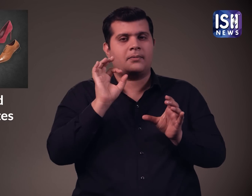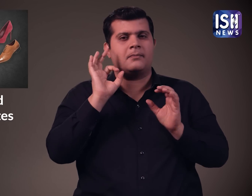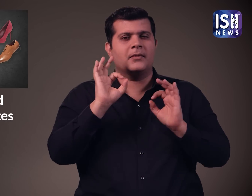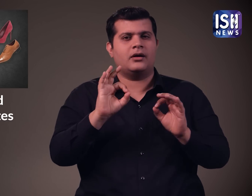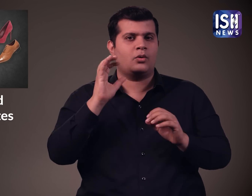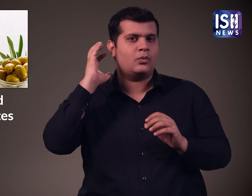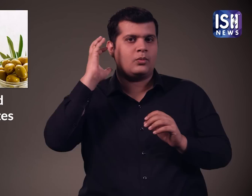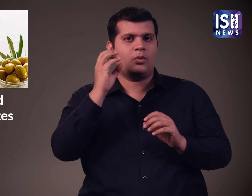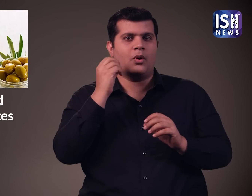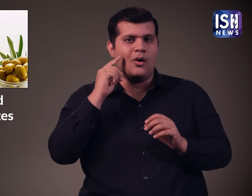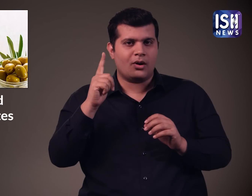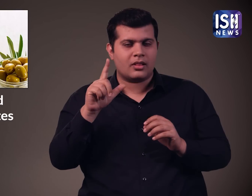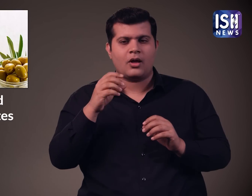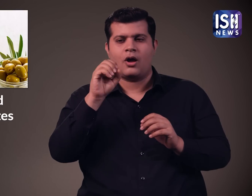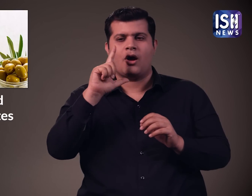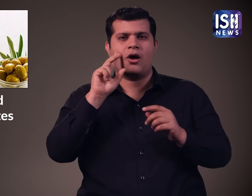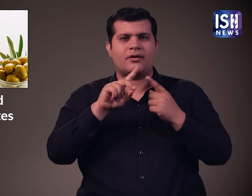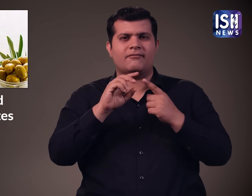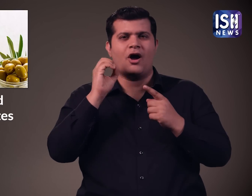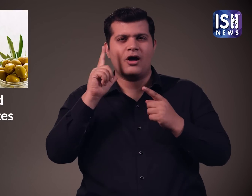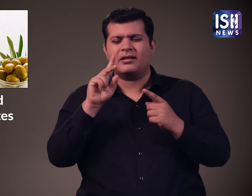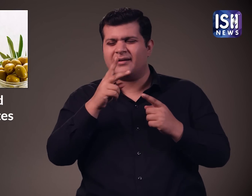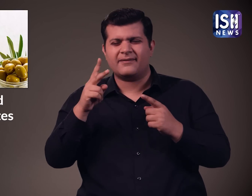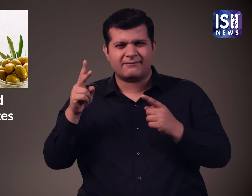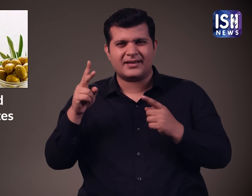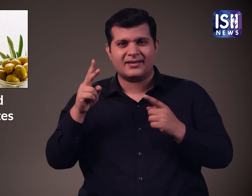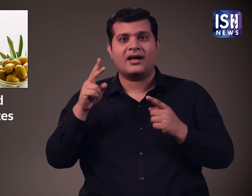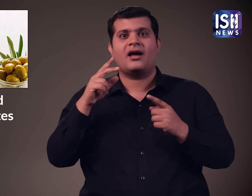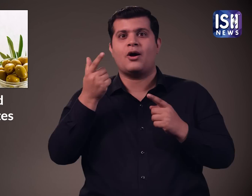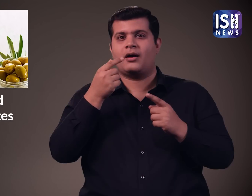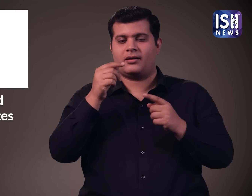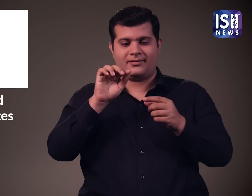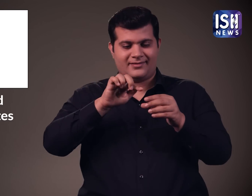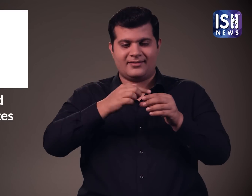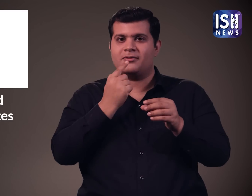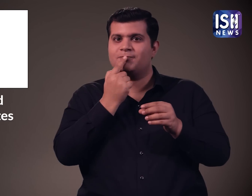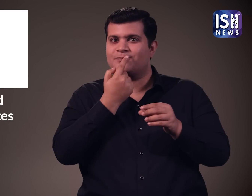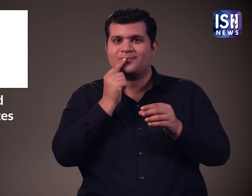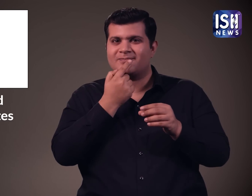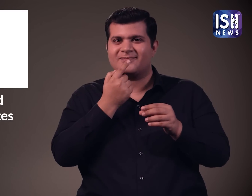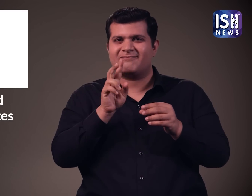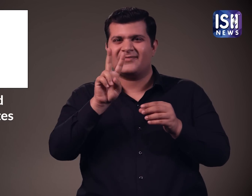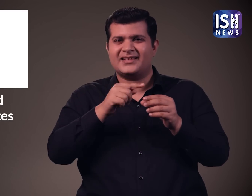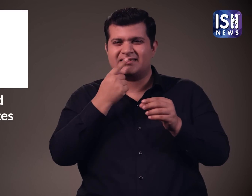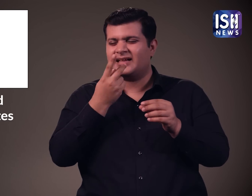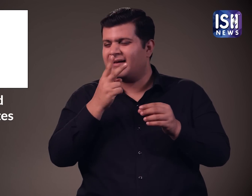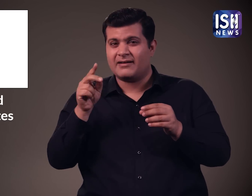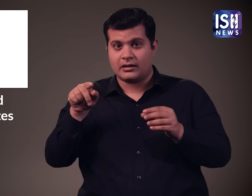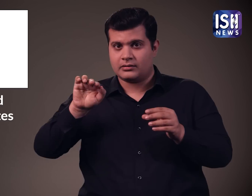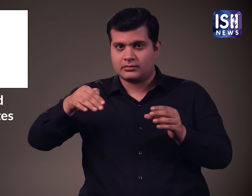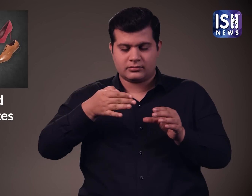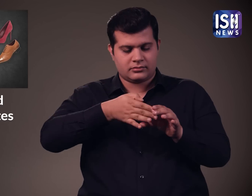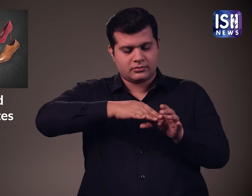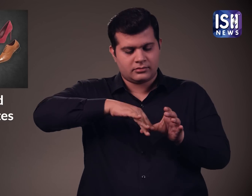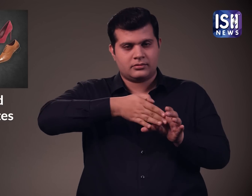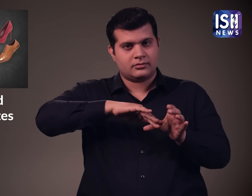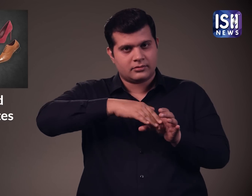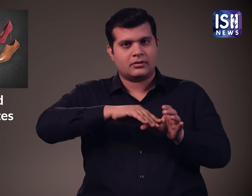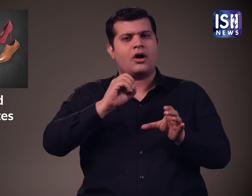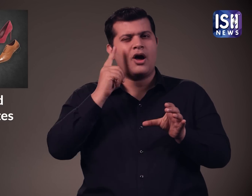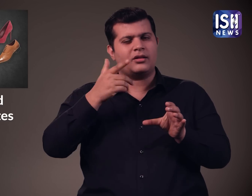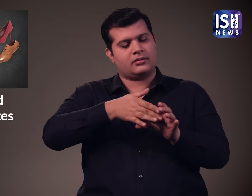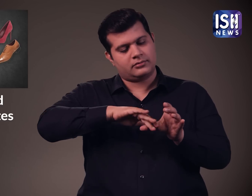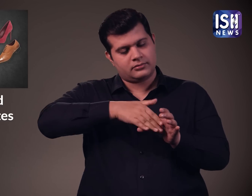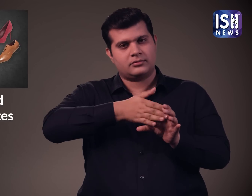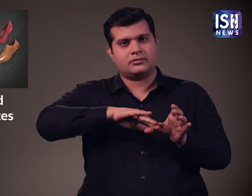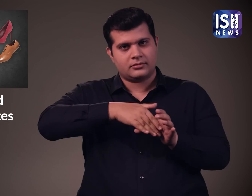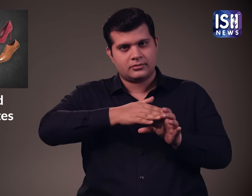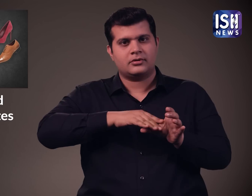Apply coconut oil, olive oil or petroleum jelly into the edges of the shoes